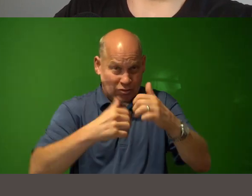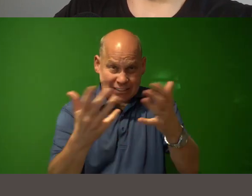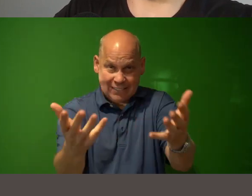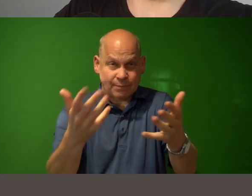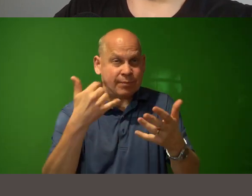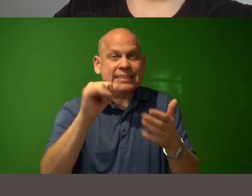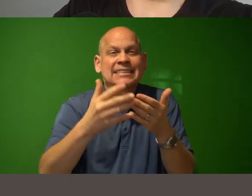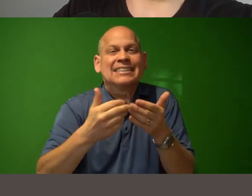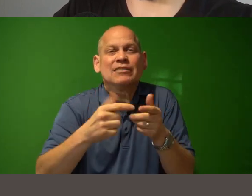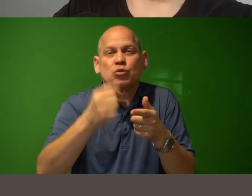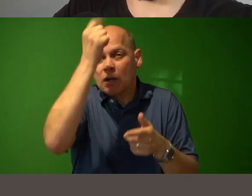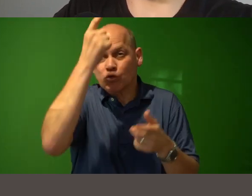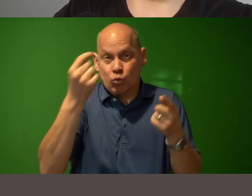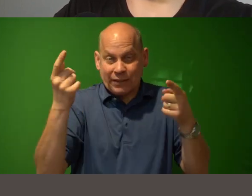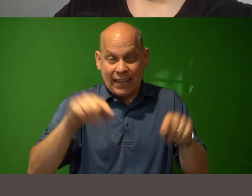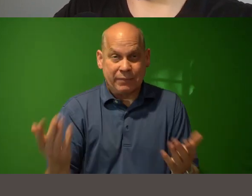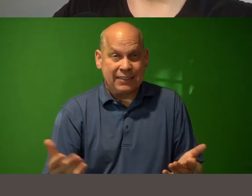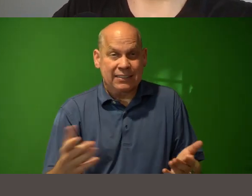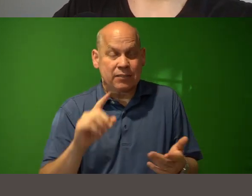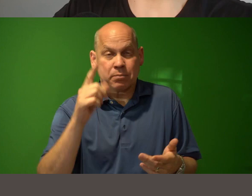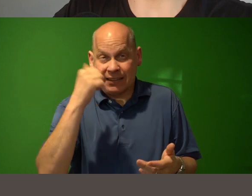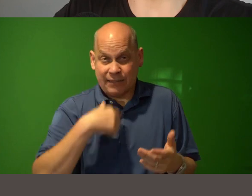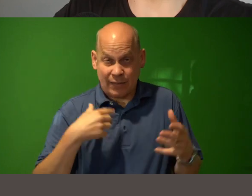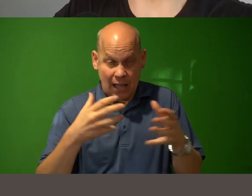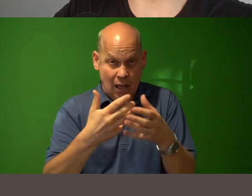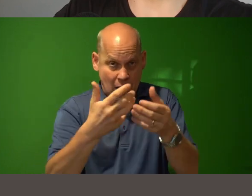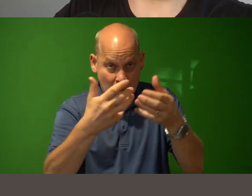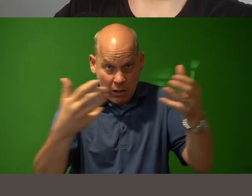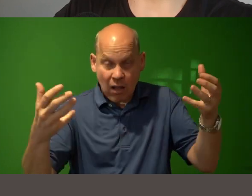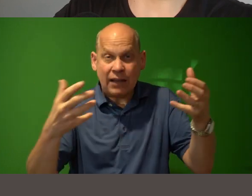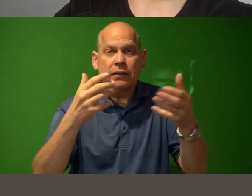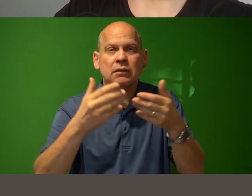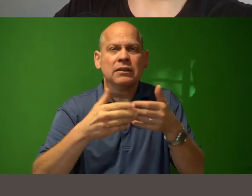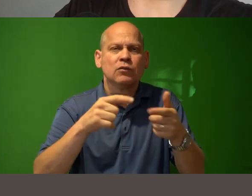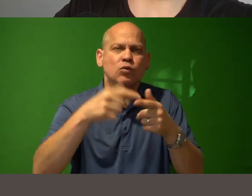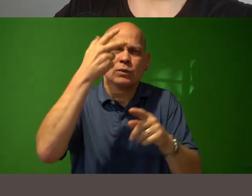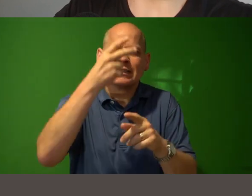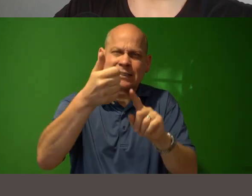It's really easy to understand what's happening here because if we pull apart, it's